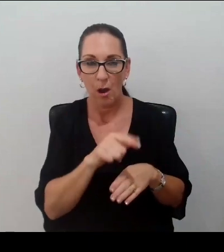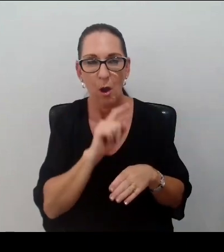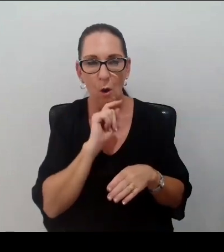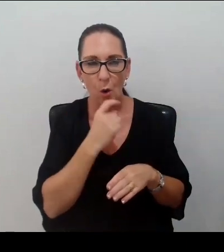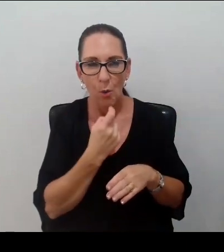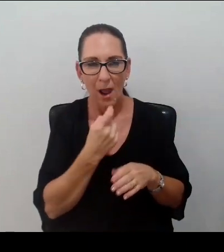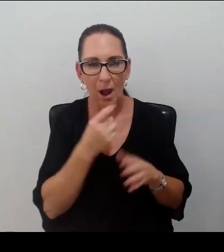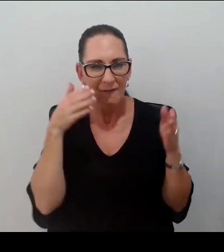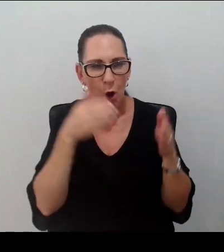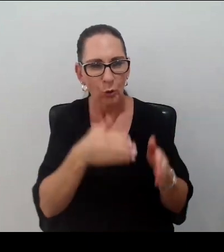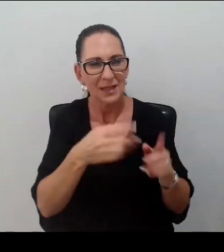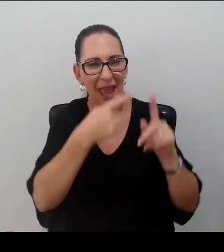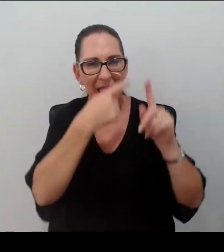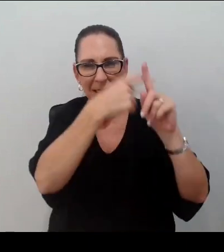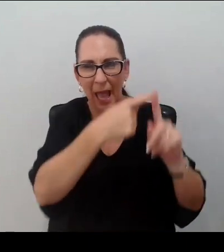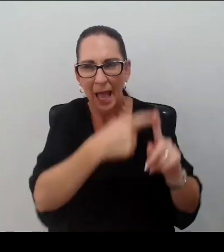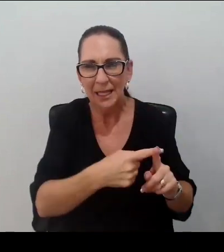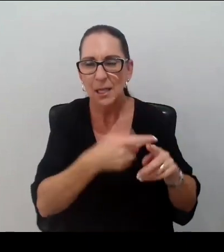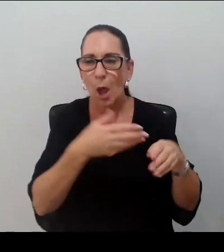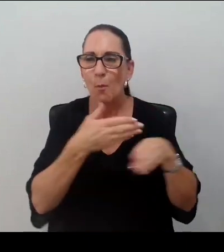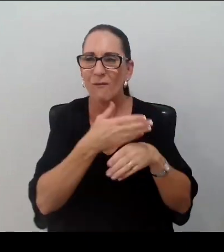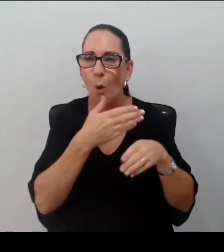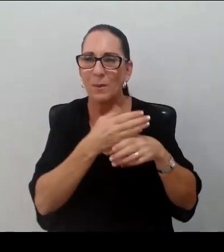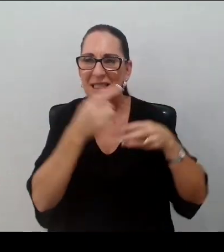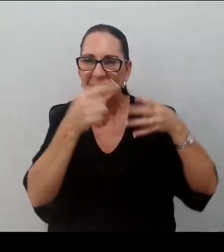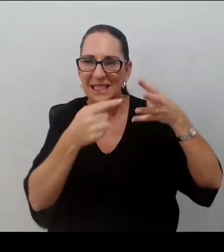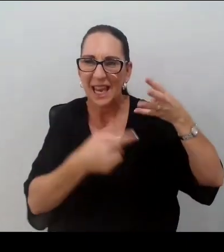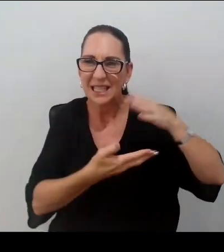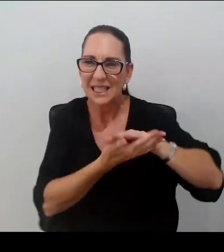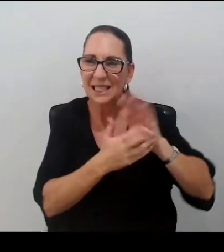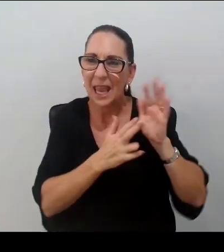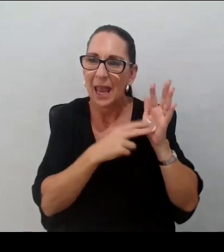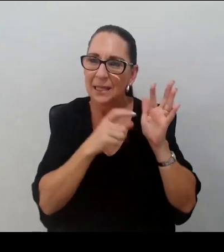targets and performance indicators in the NDIS and will provide an evidence